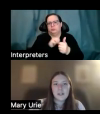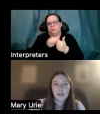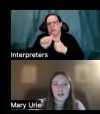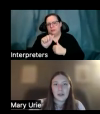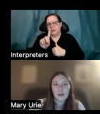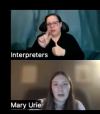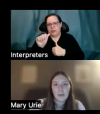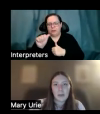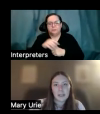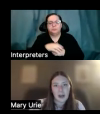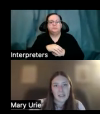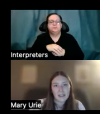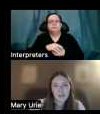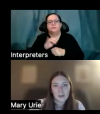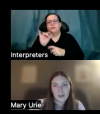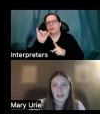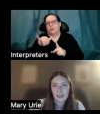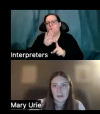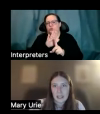was her public comment to a committee.